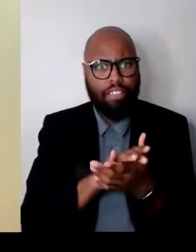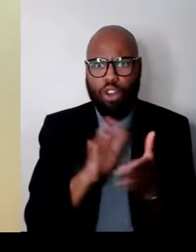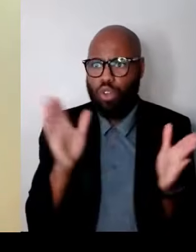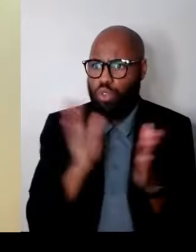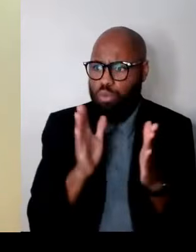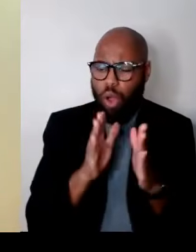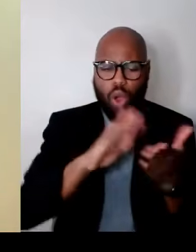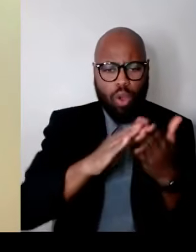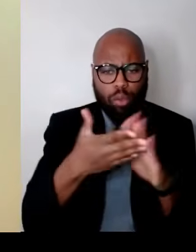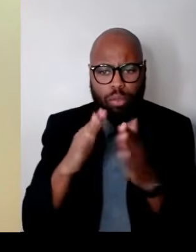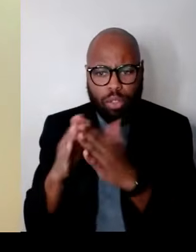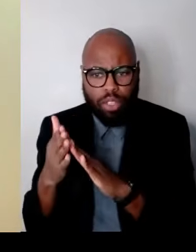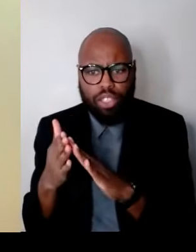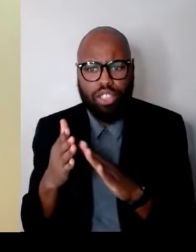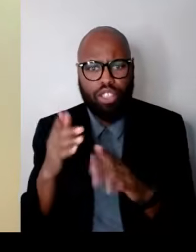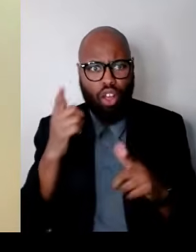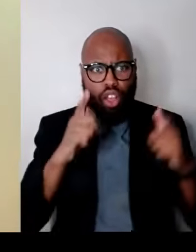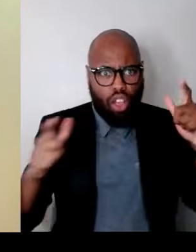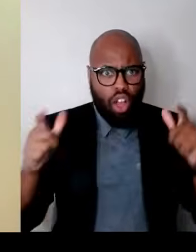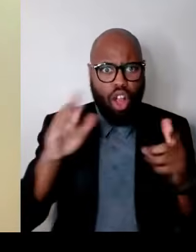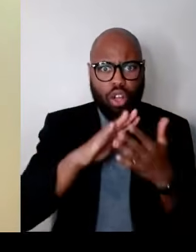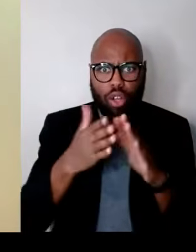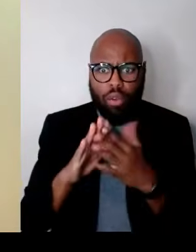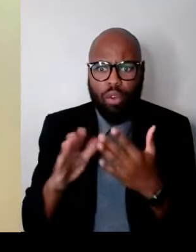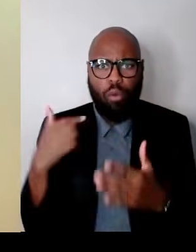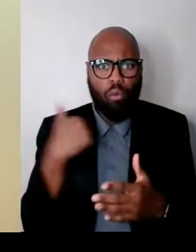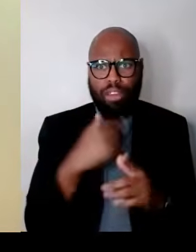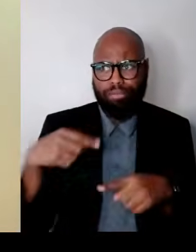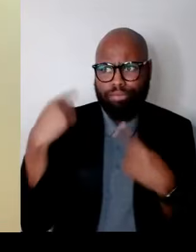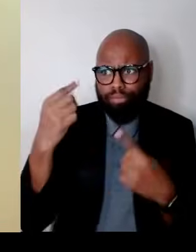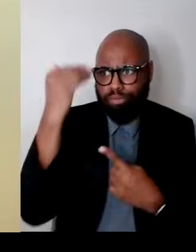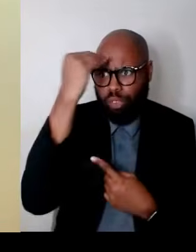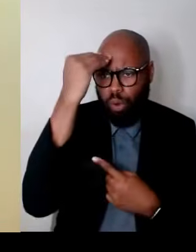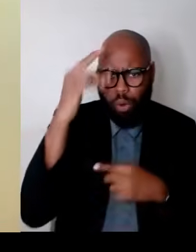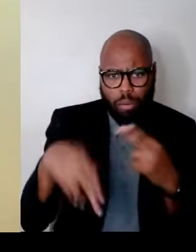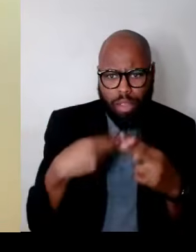We've known about this, but what it has done surprisingly